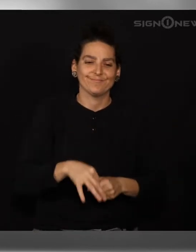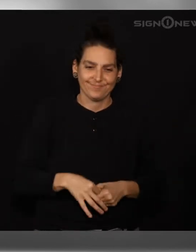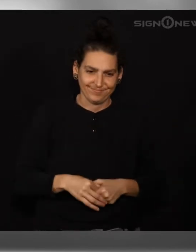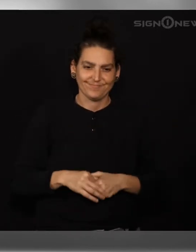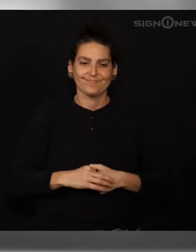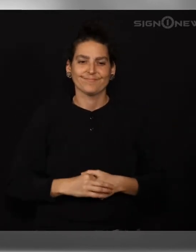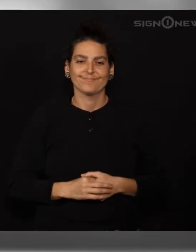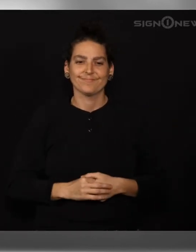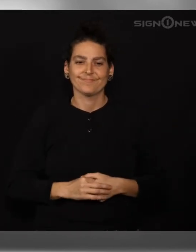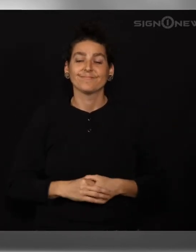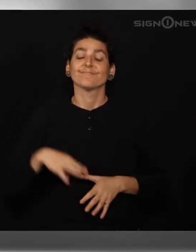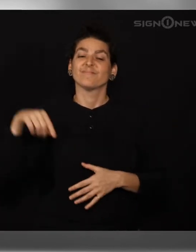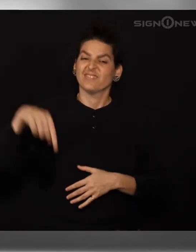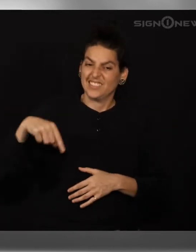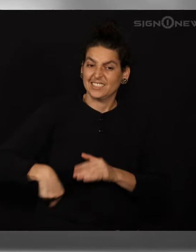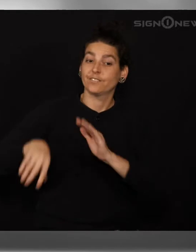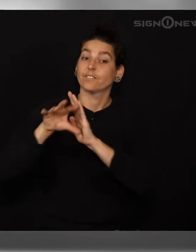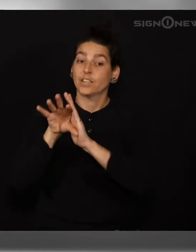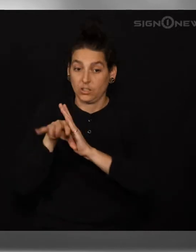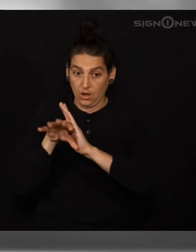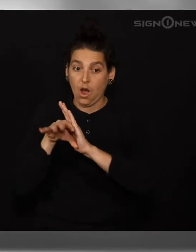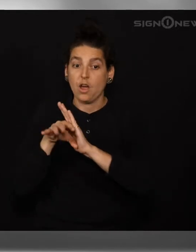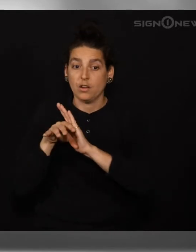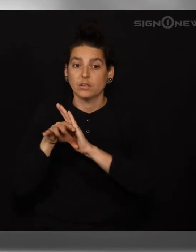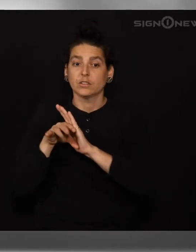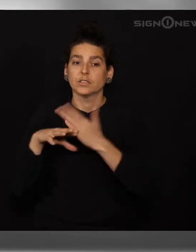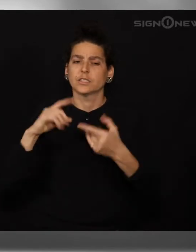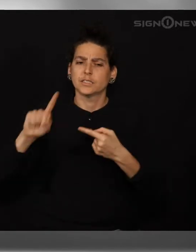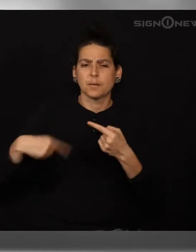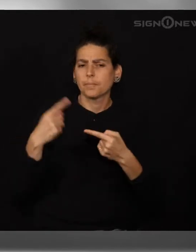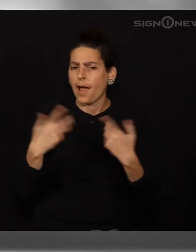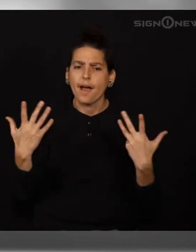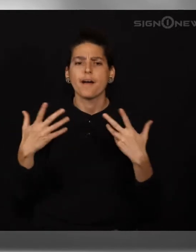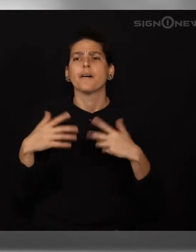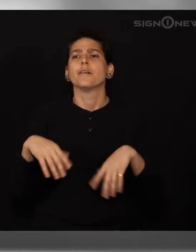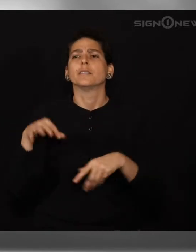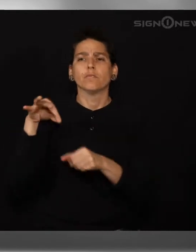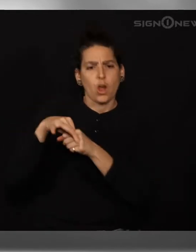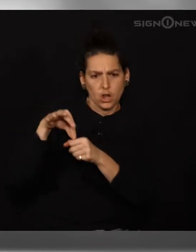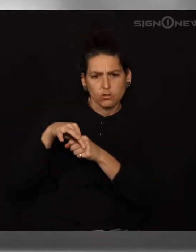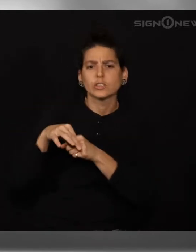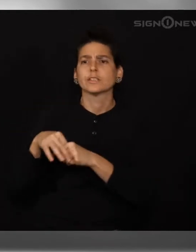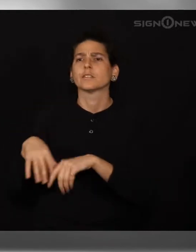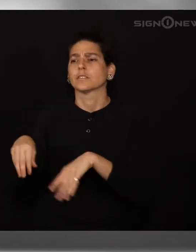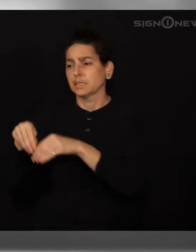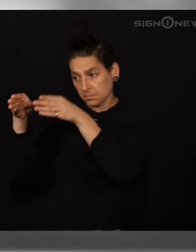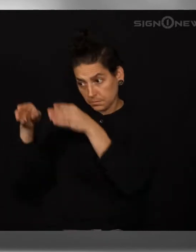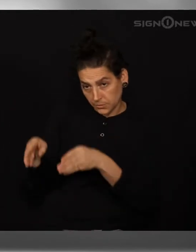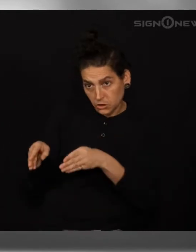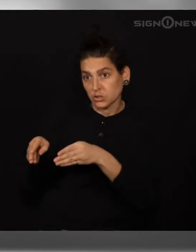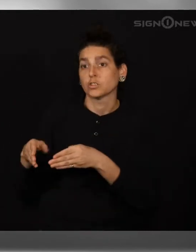This video is about voting in person during the election.